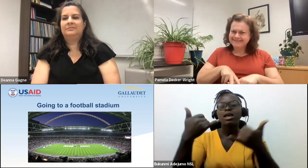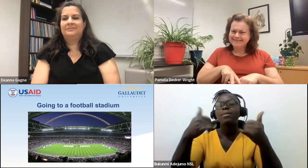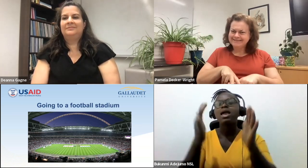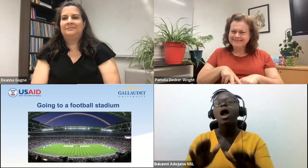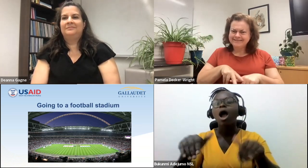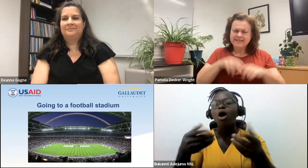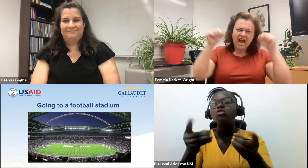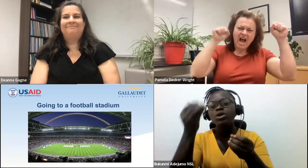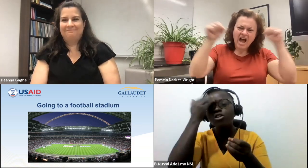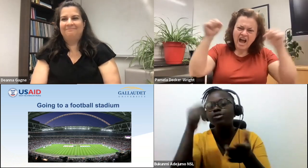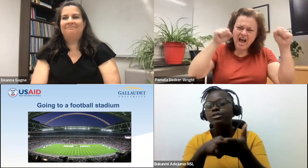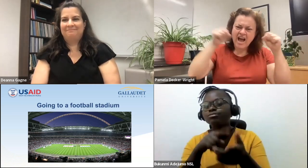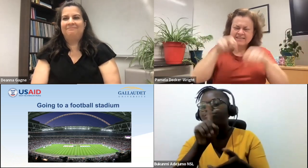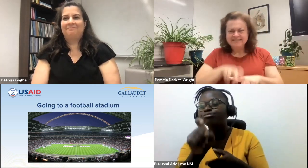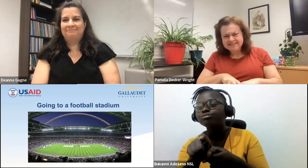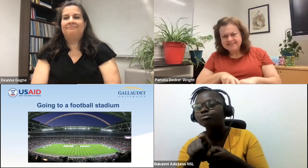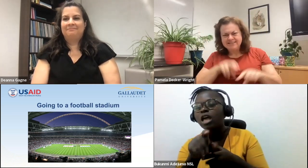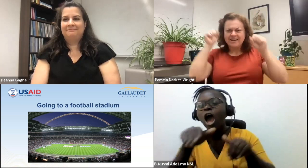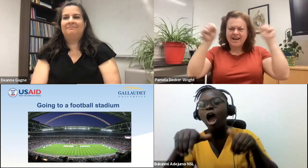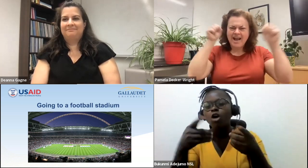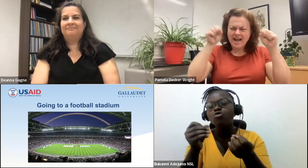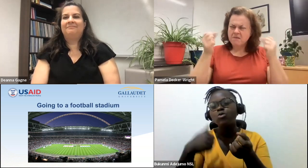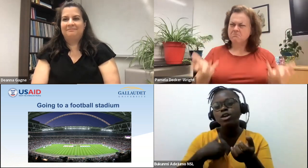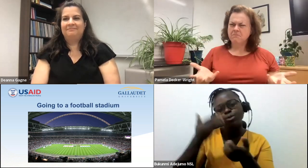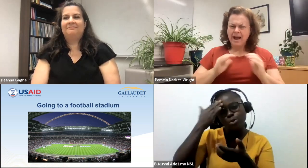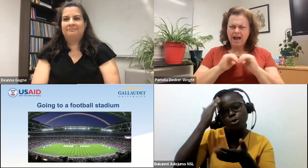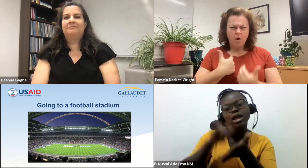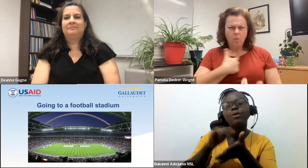We know this we know to come in, find our seat and start sharing.